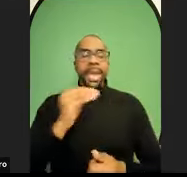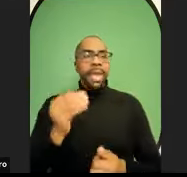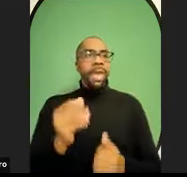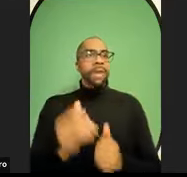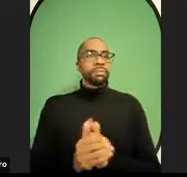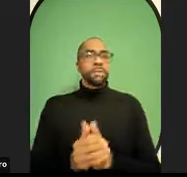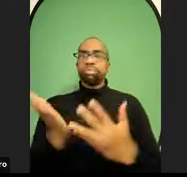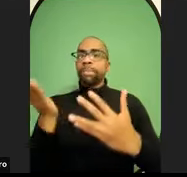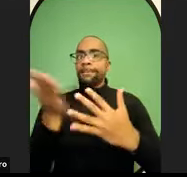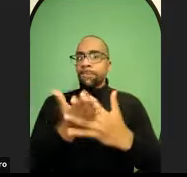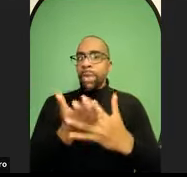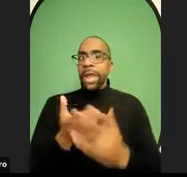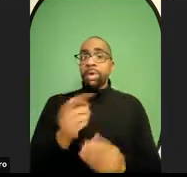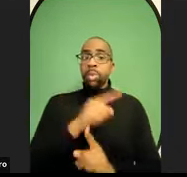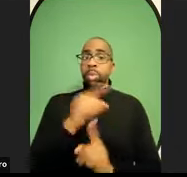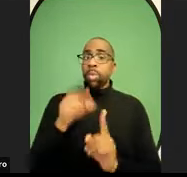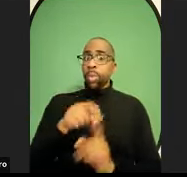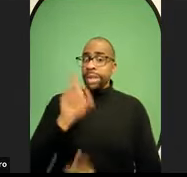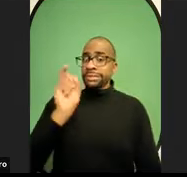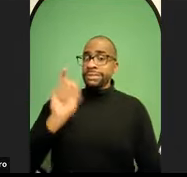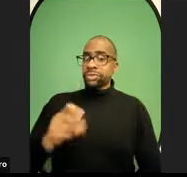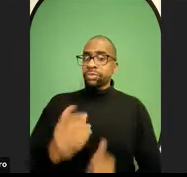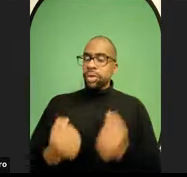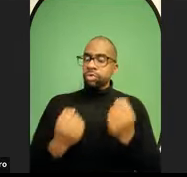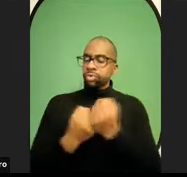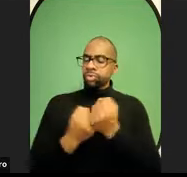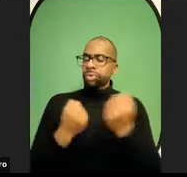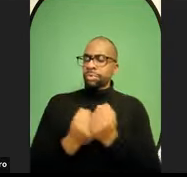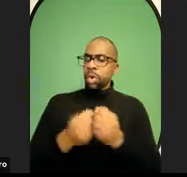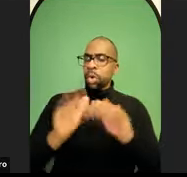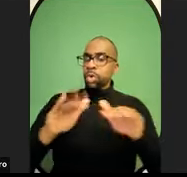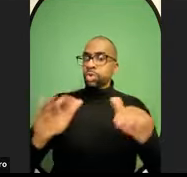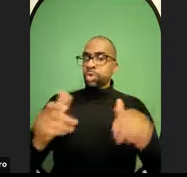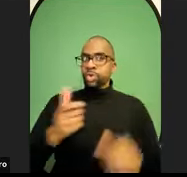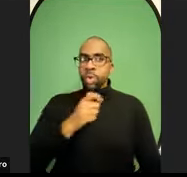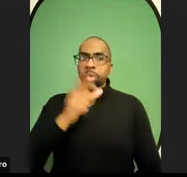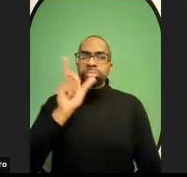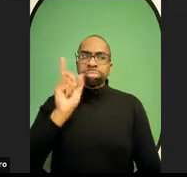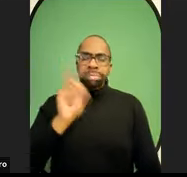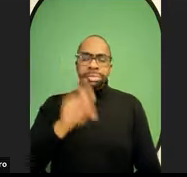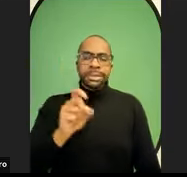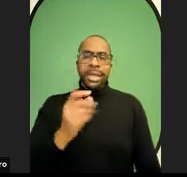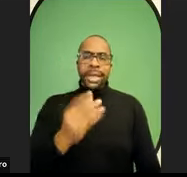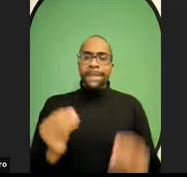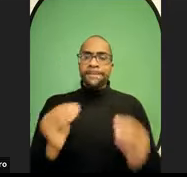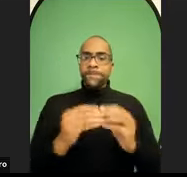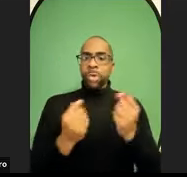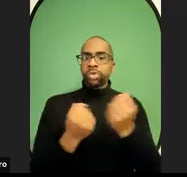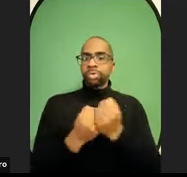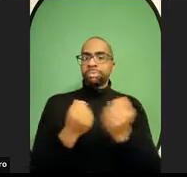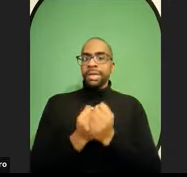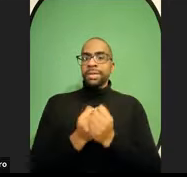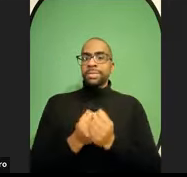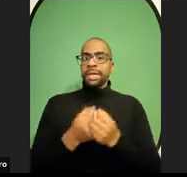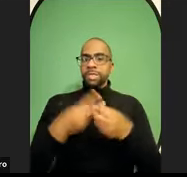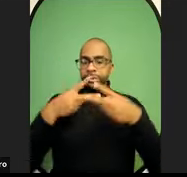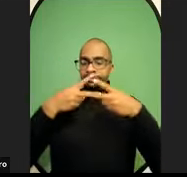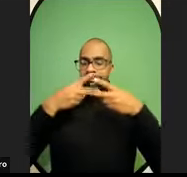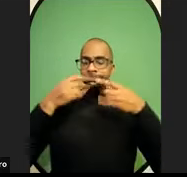to build that tolerance and take build that tolerance and take breaks when necessary. y and all of those things y and all of those things there are resources in place to be able to support students. who may who may need additional support